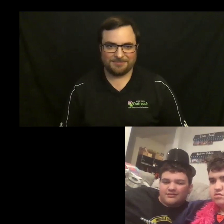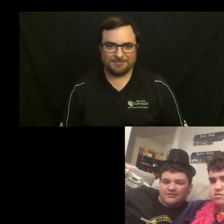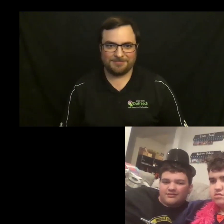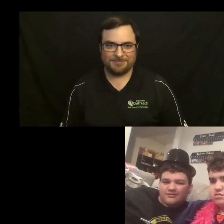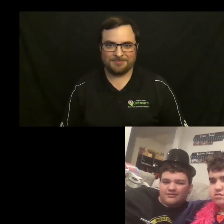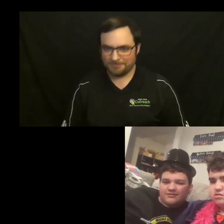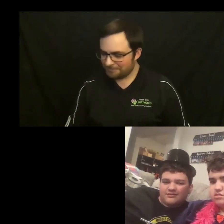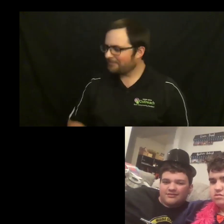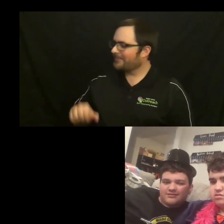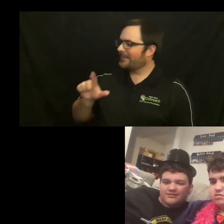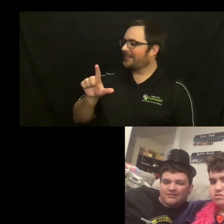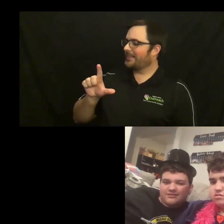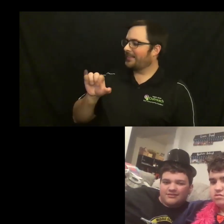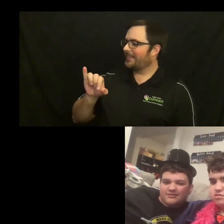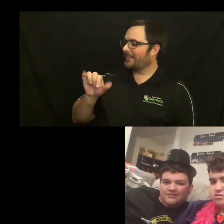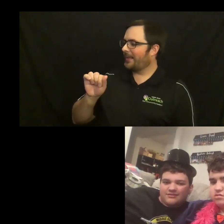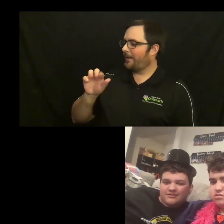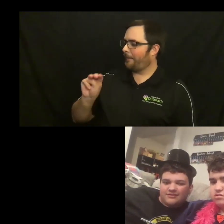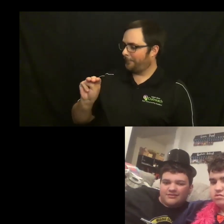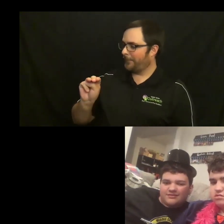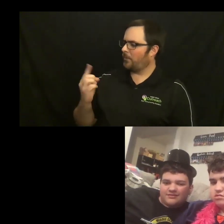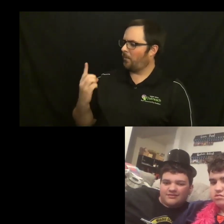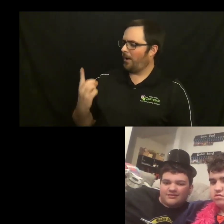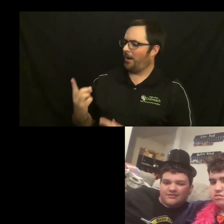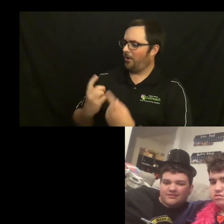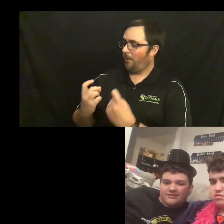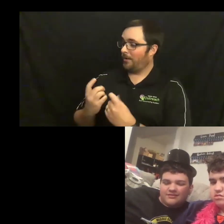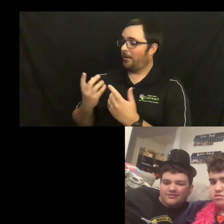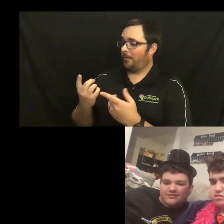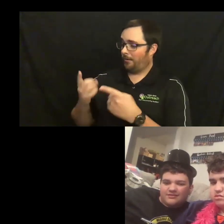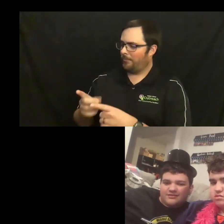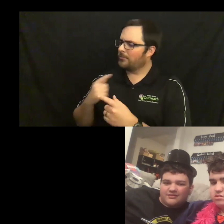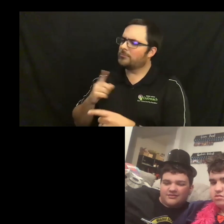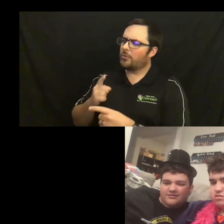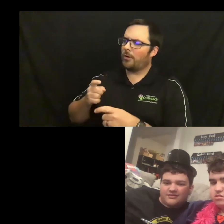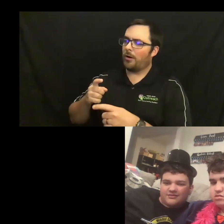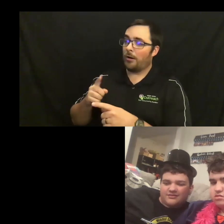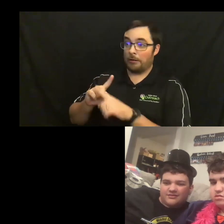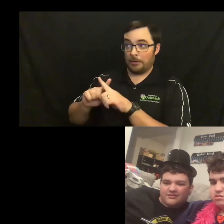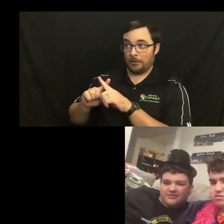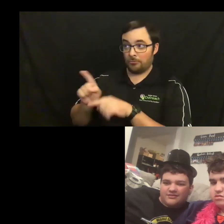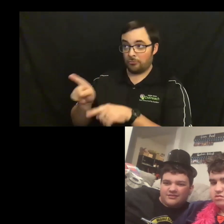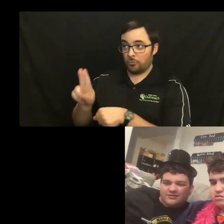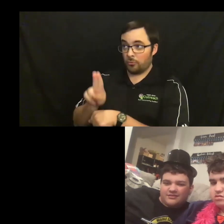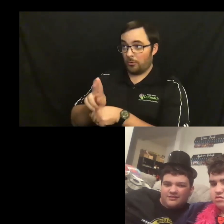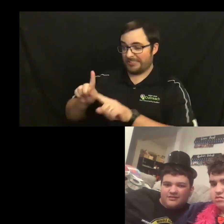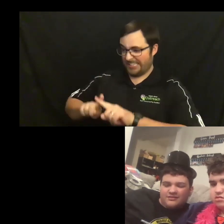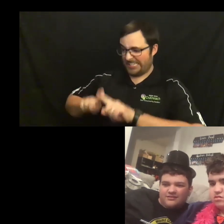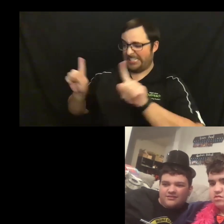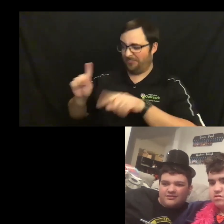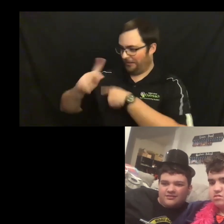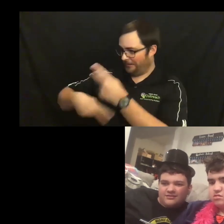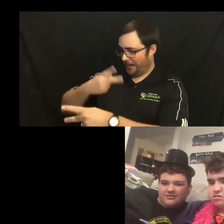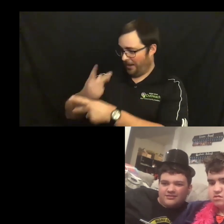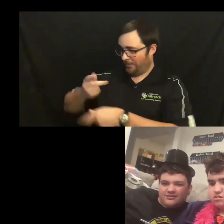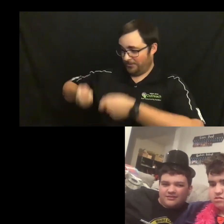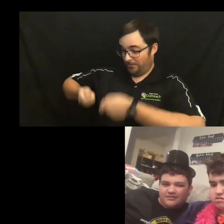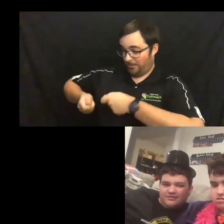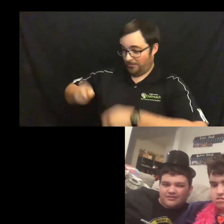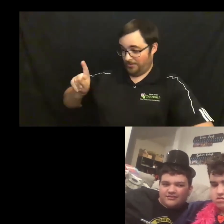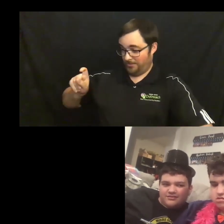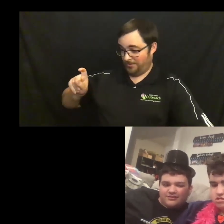Liam. I know one question that came in was just do you play different types of percussion instruments?